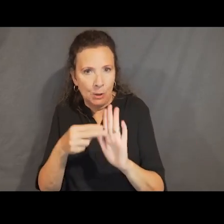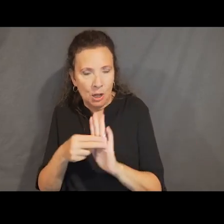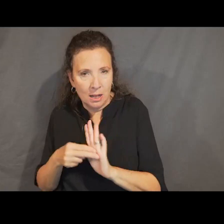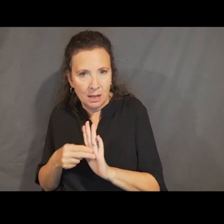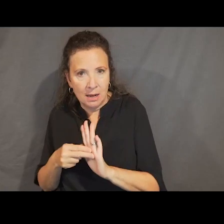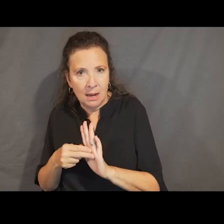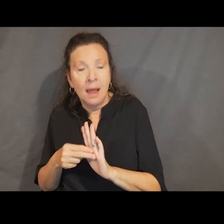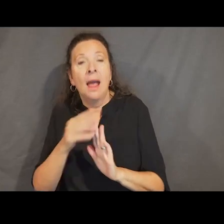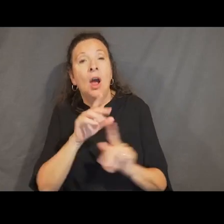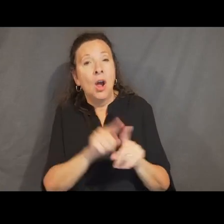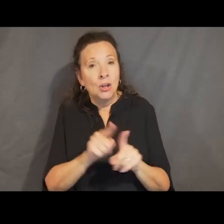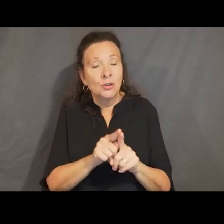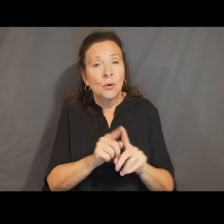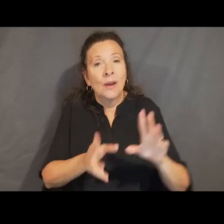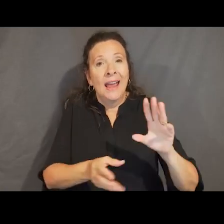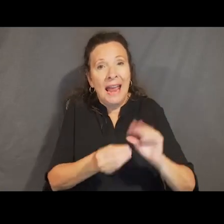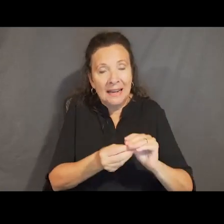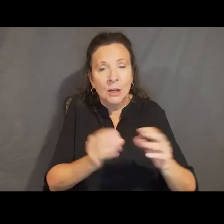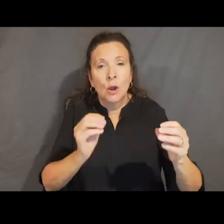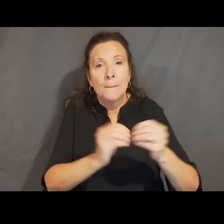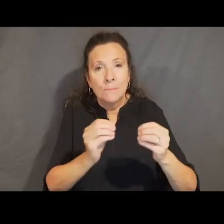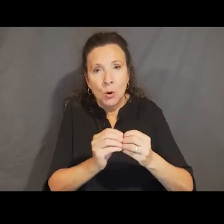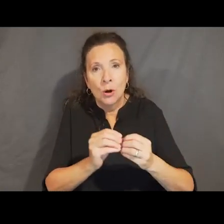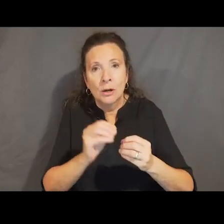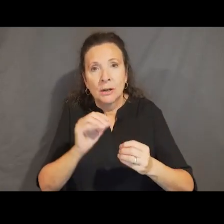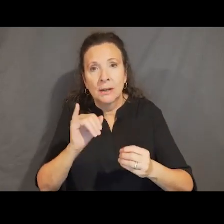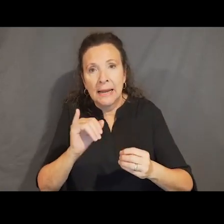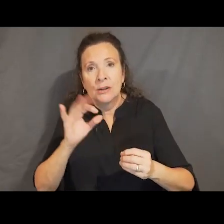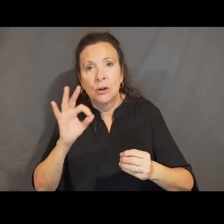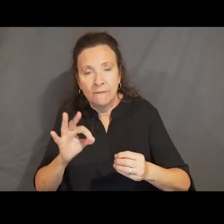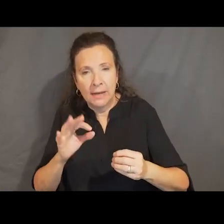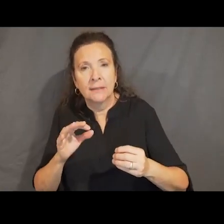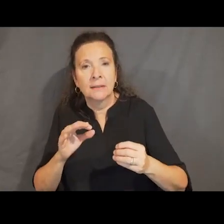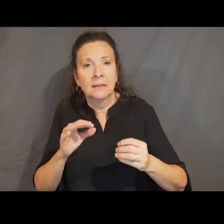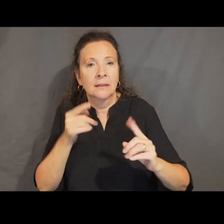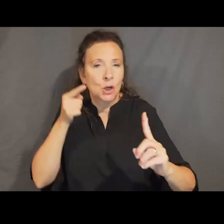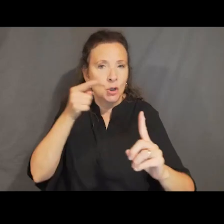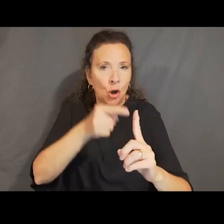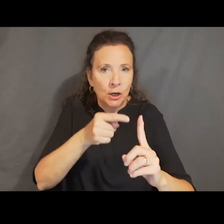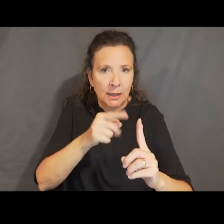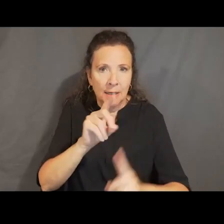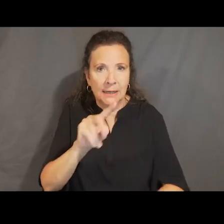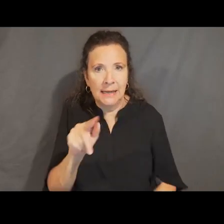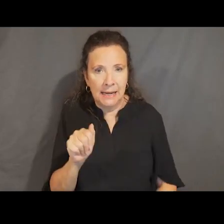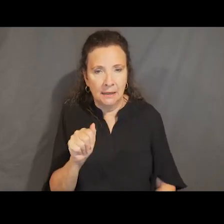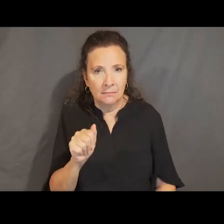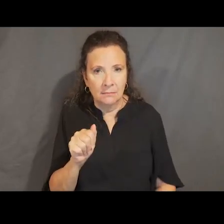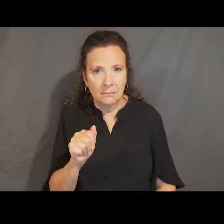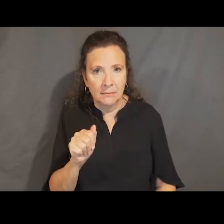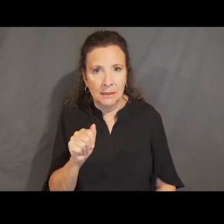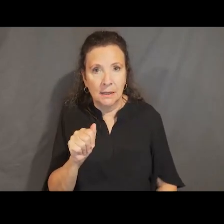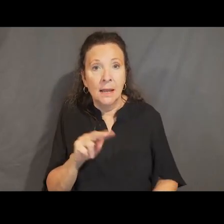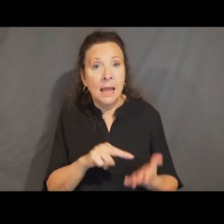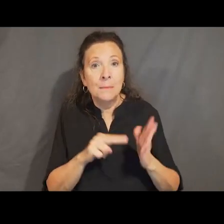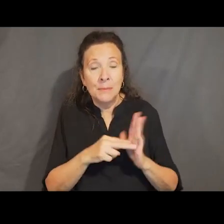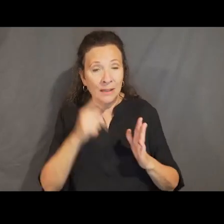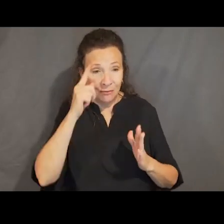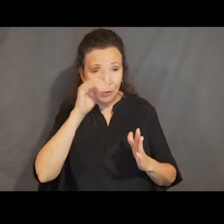user interface targeting data. And so, for all of this to work, there are a lot of pieces where